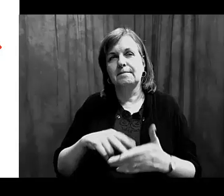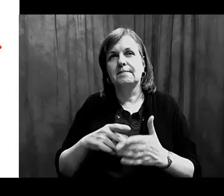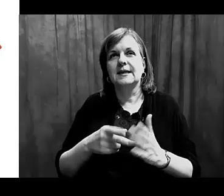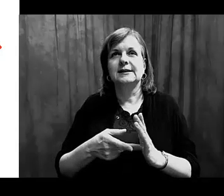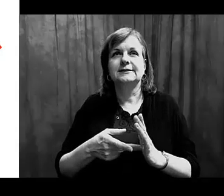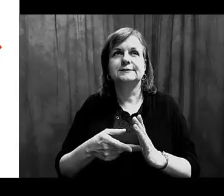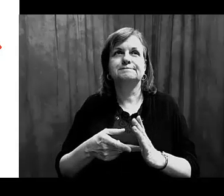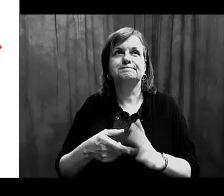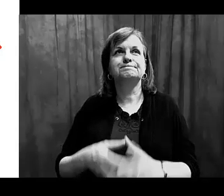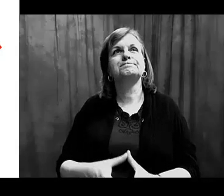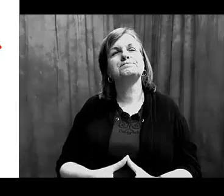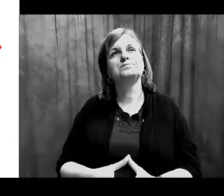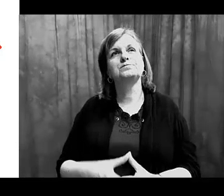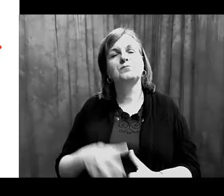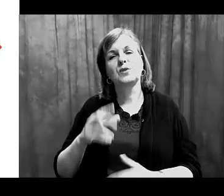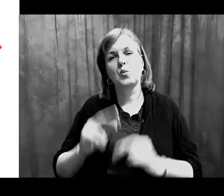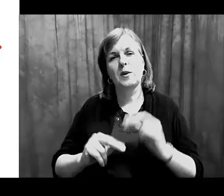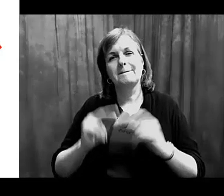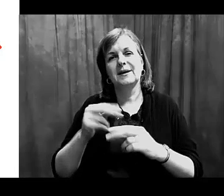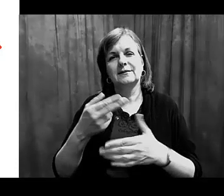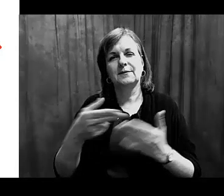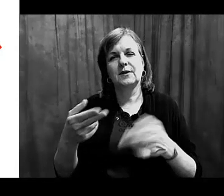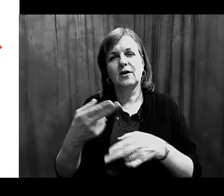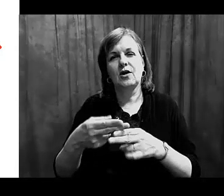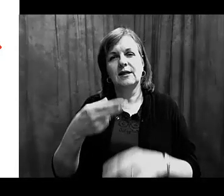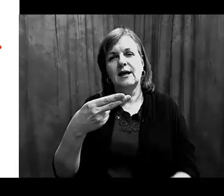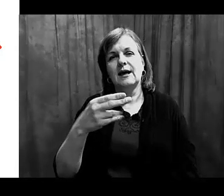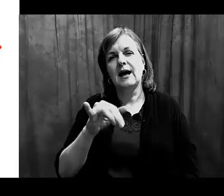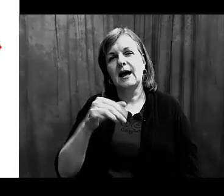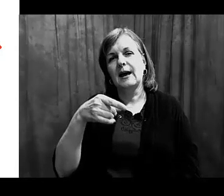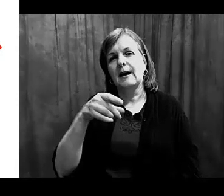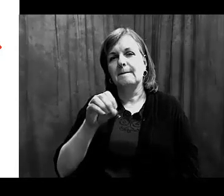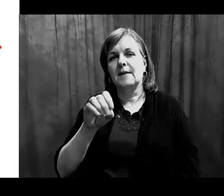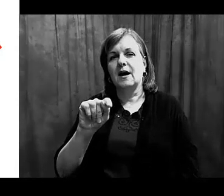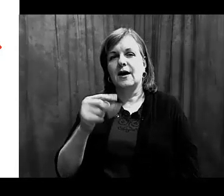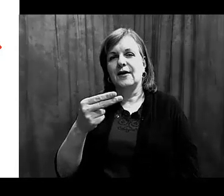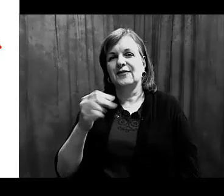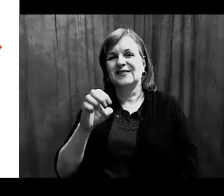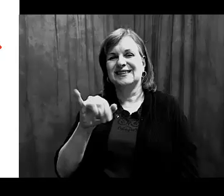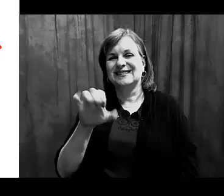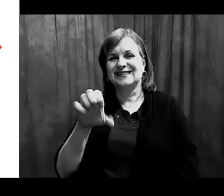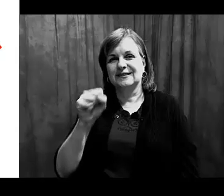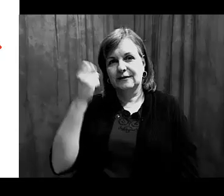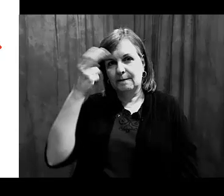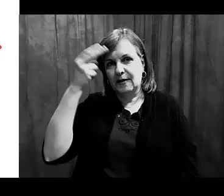we start to look at building what we call a hypothesis